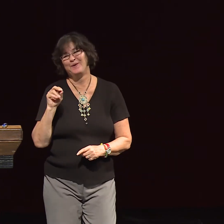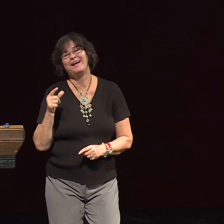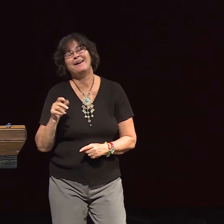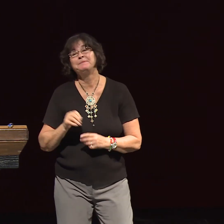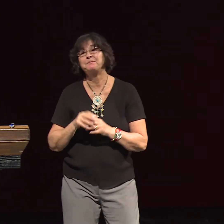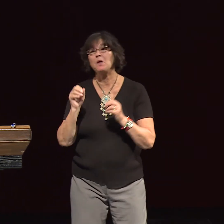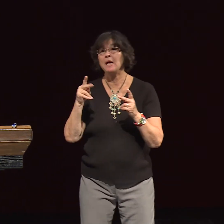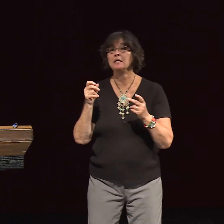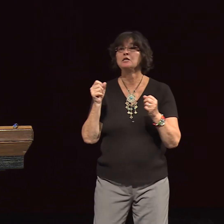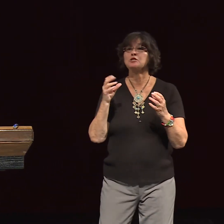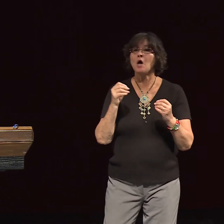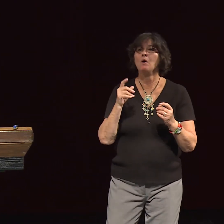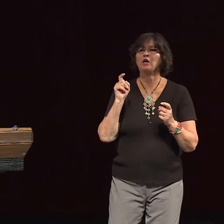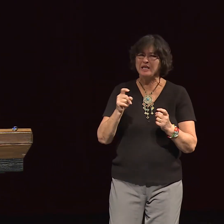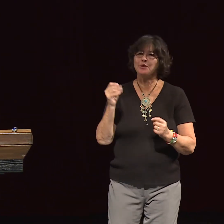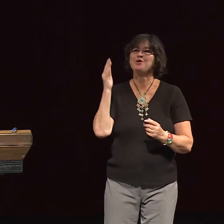Mr. Google.